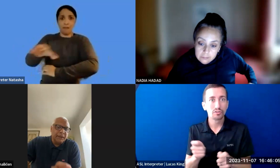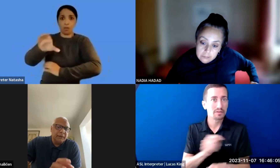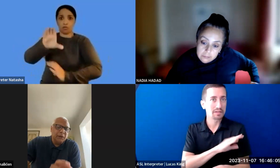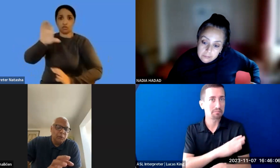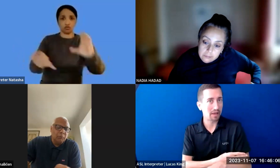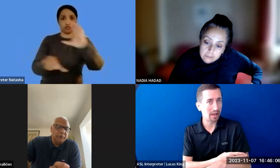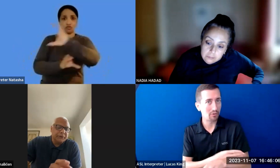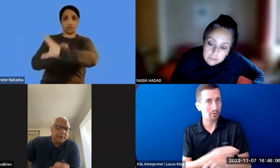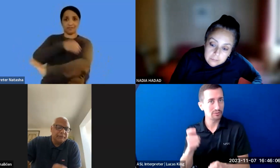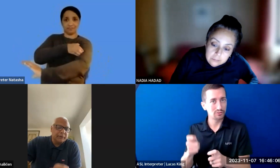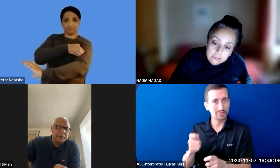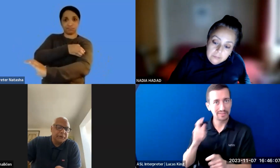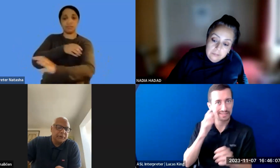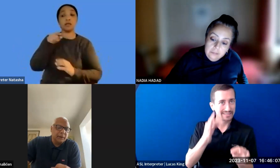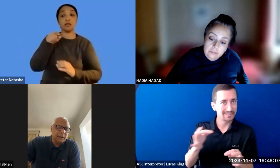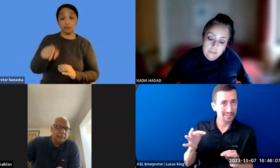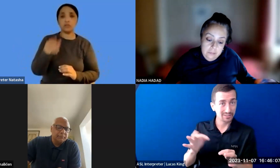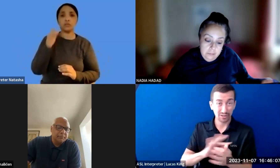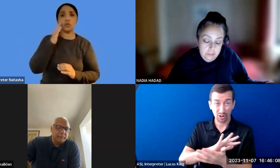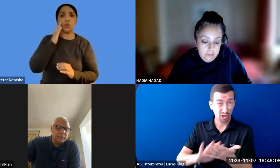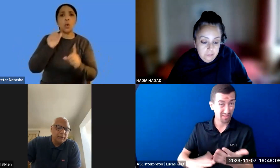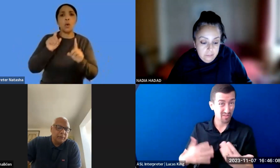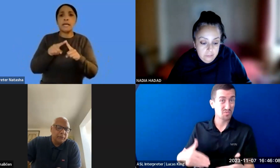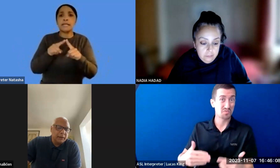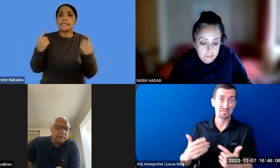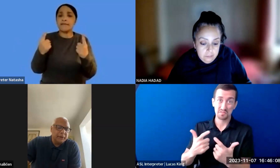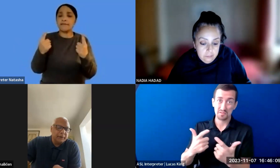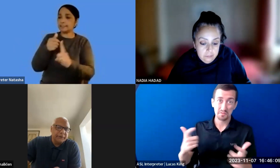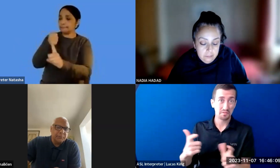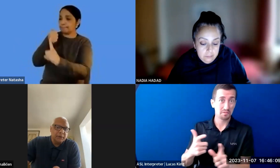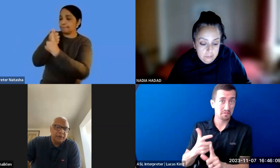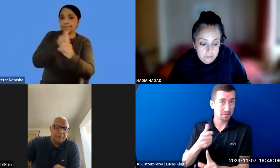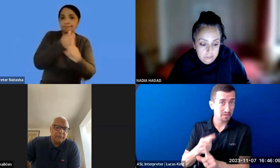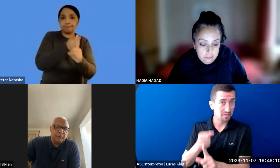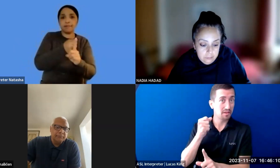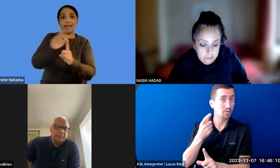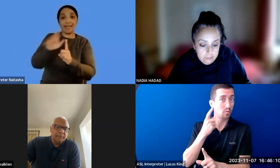has made an enormous difference through the African Disability Forum.